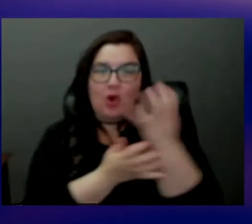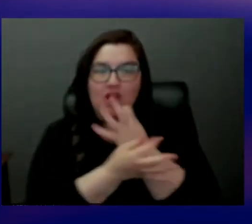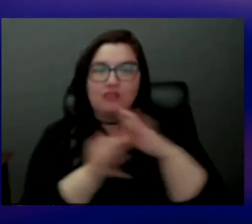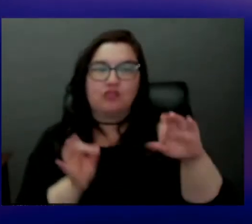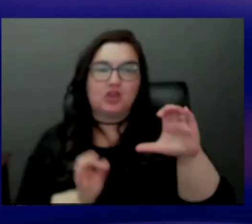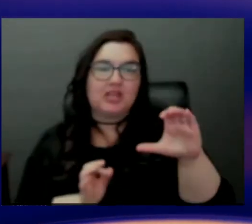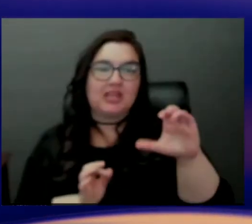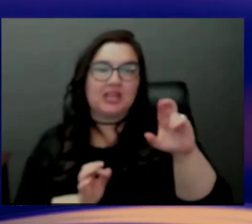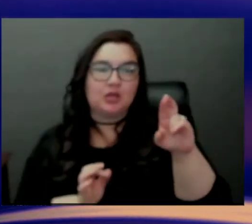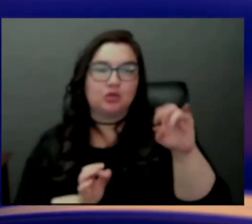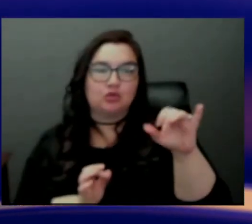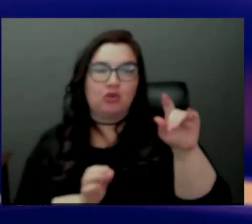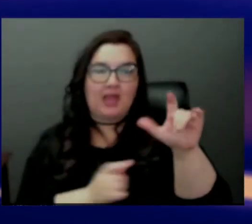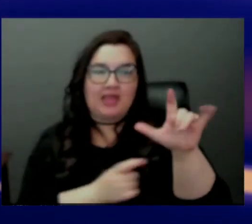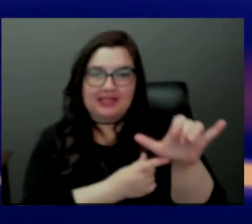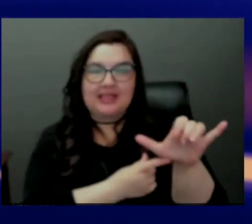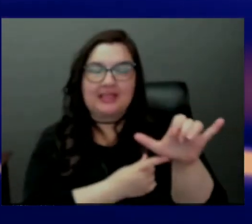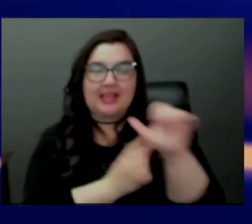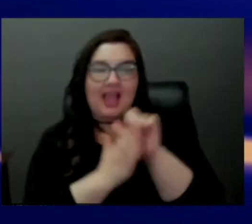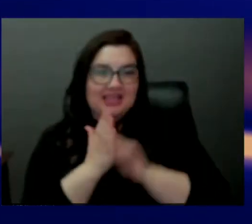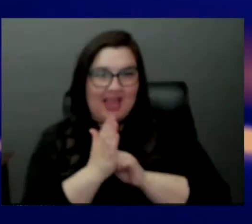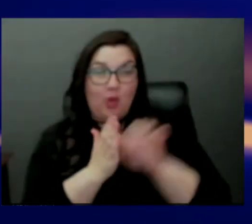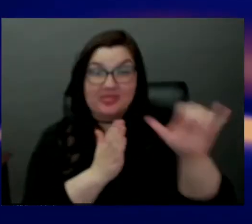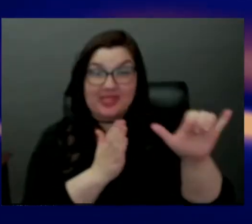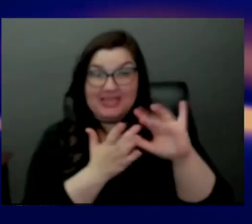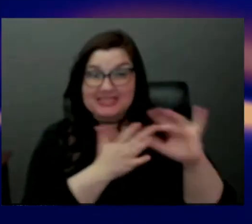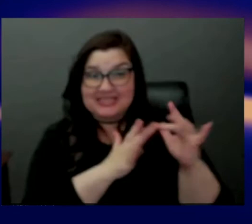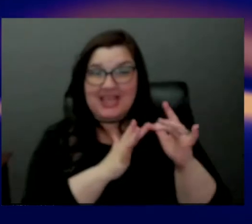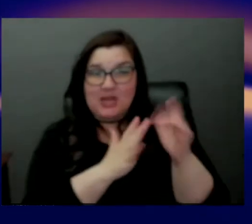Credly is a network that validates credentials,